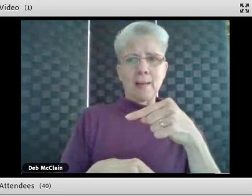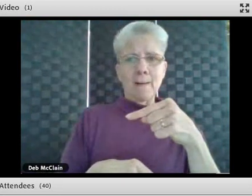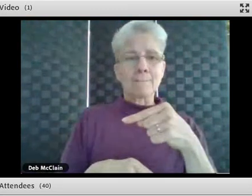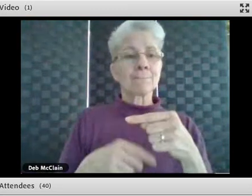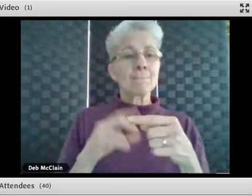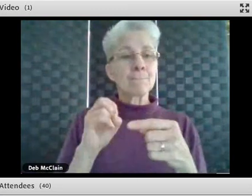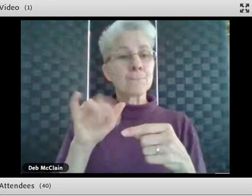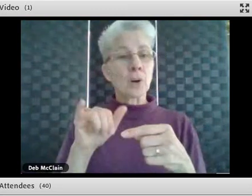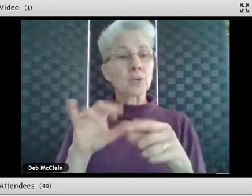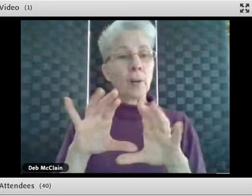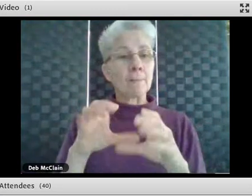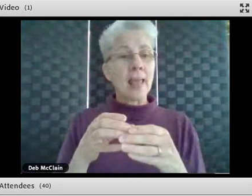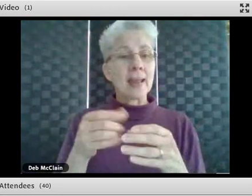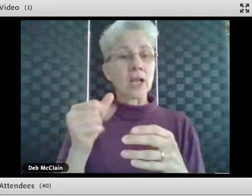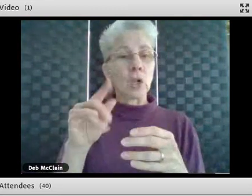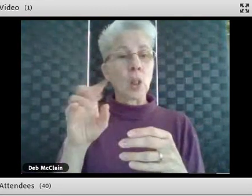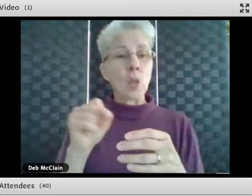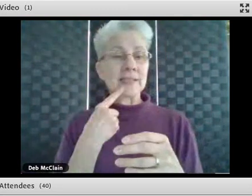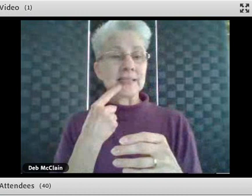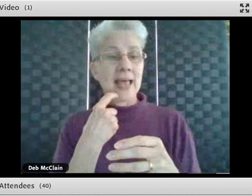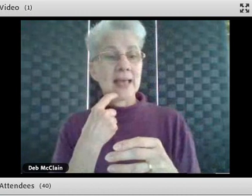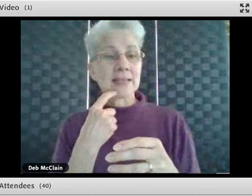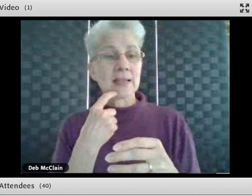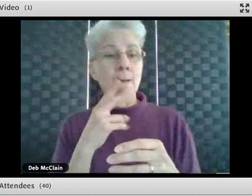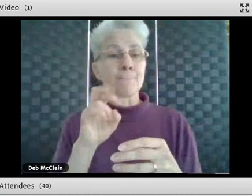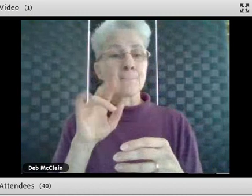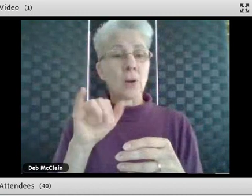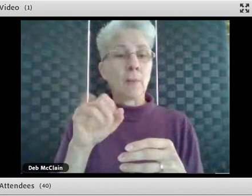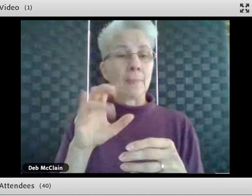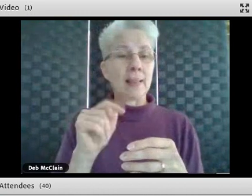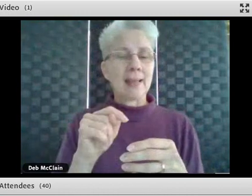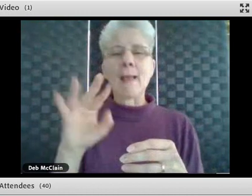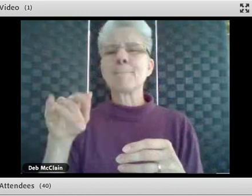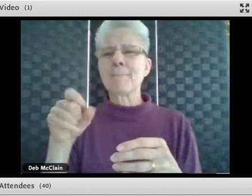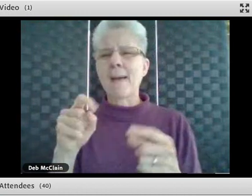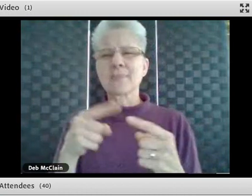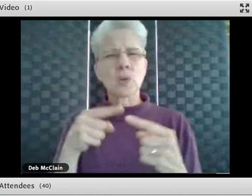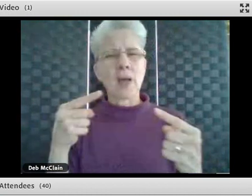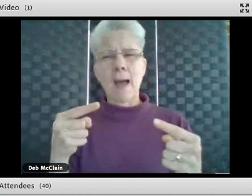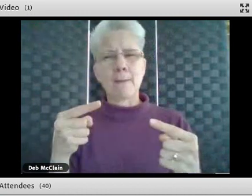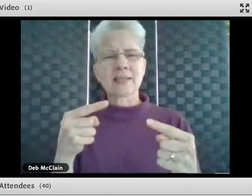it says you use instead Mercury, planets, maps, so kind of the opposite of the UF, right?